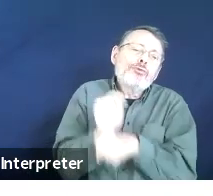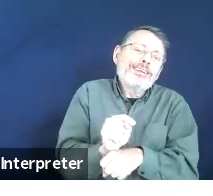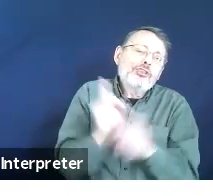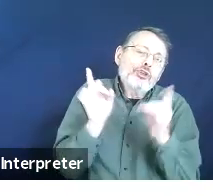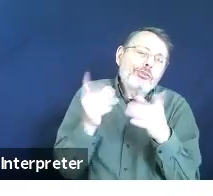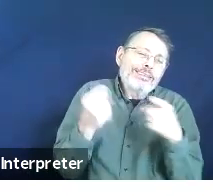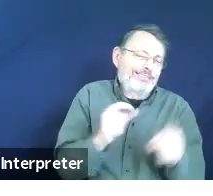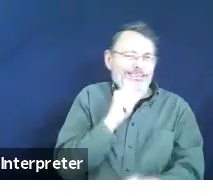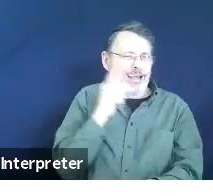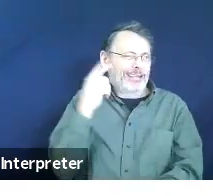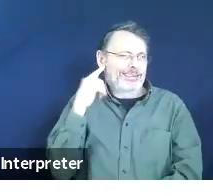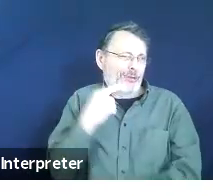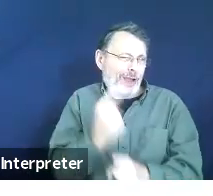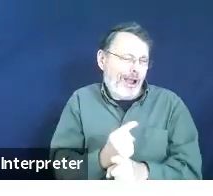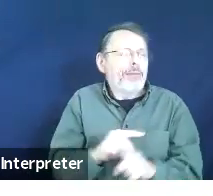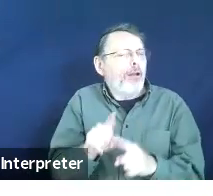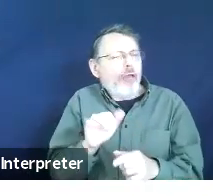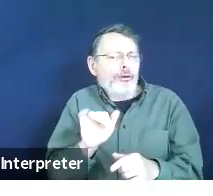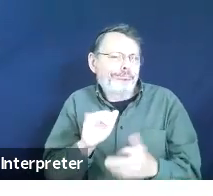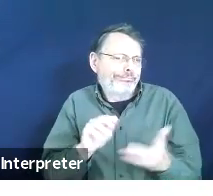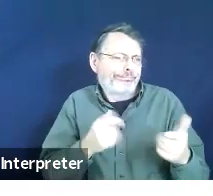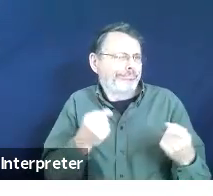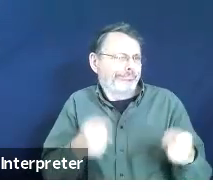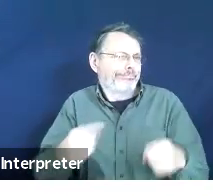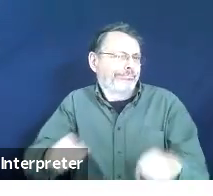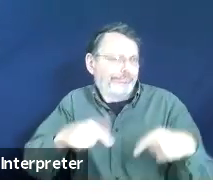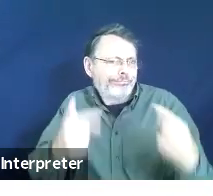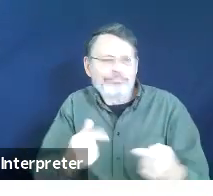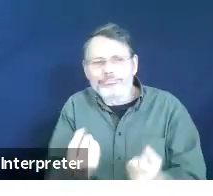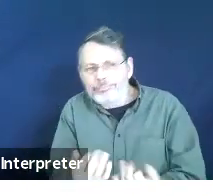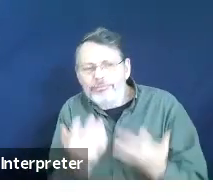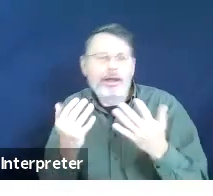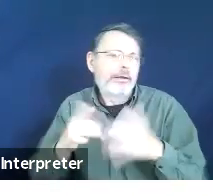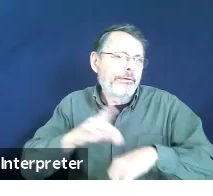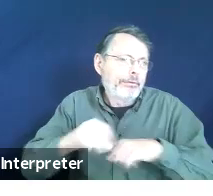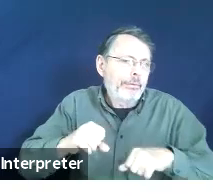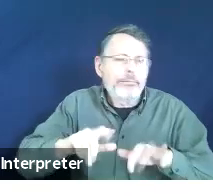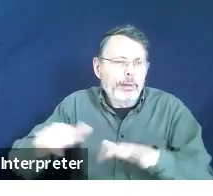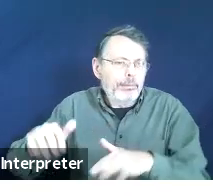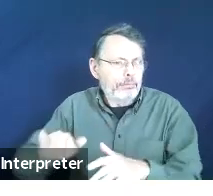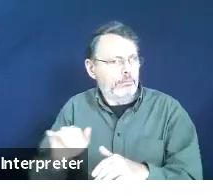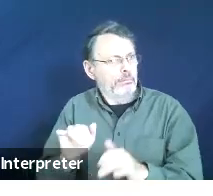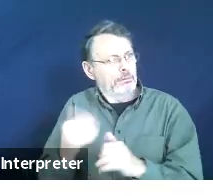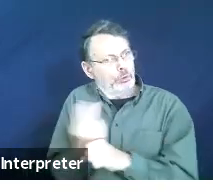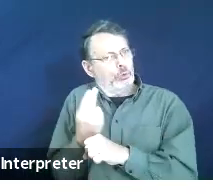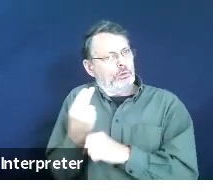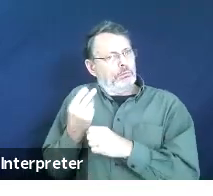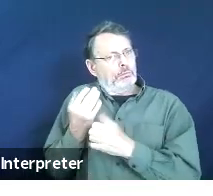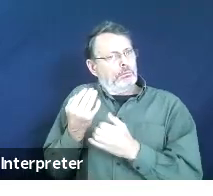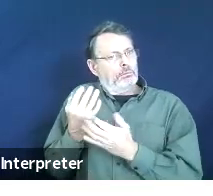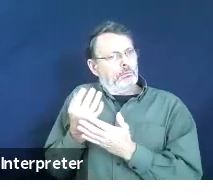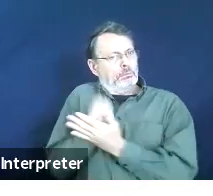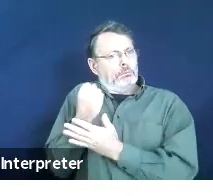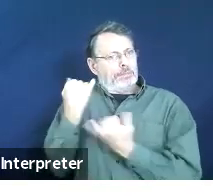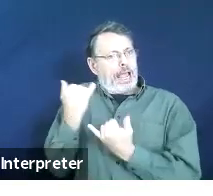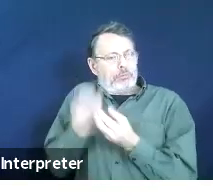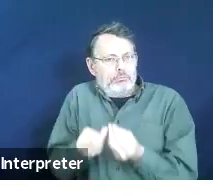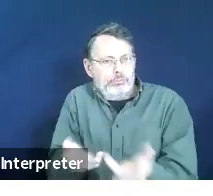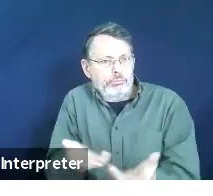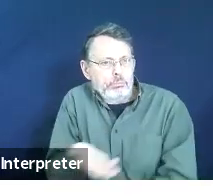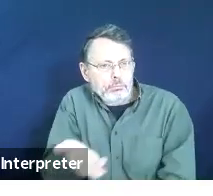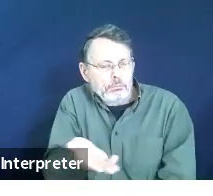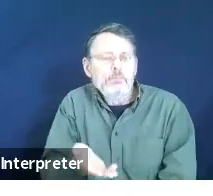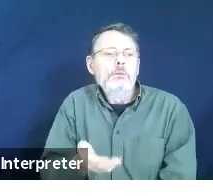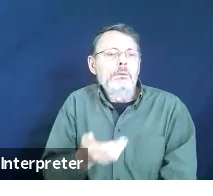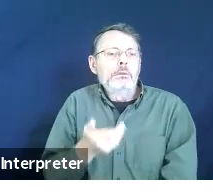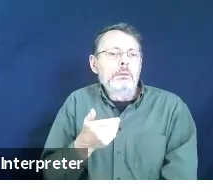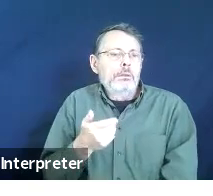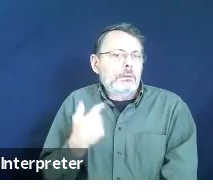sound right. But the fact that we have responses for disasters that happens really frequently.